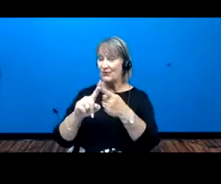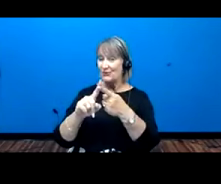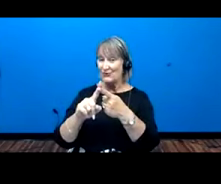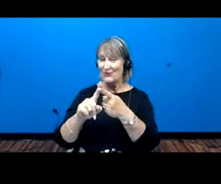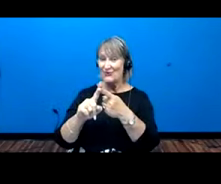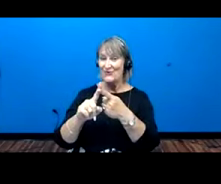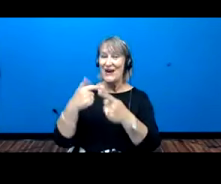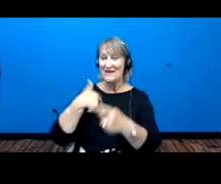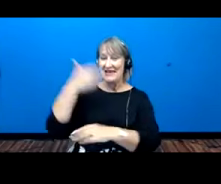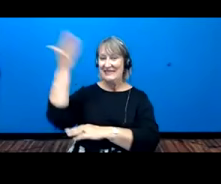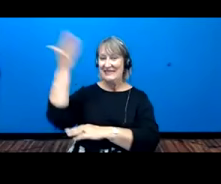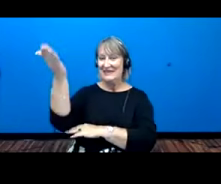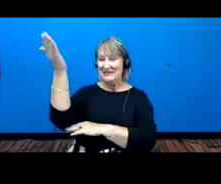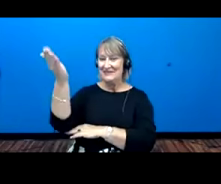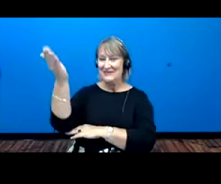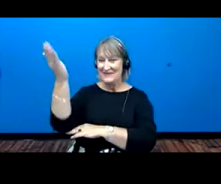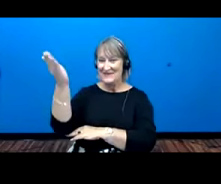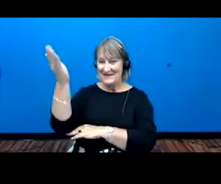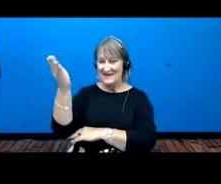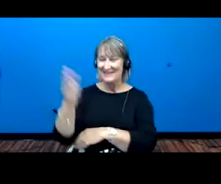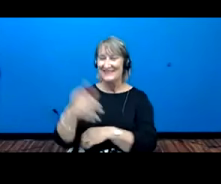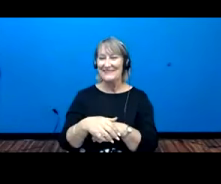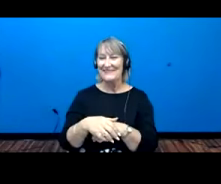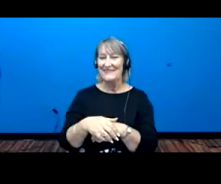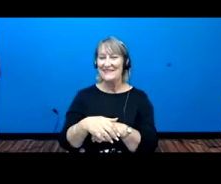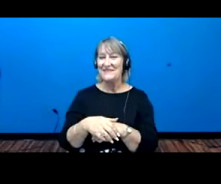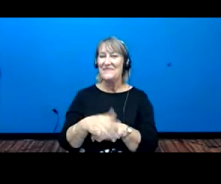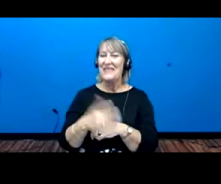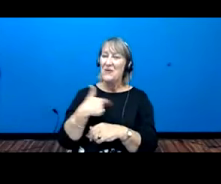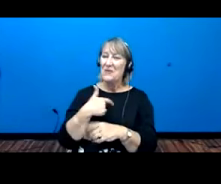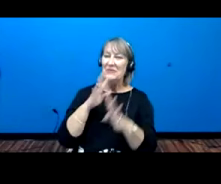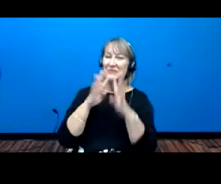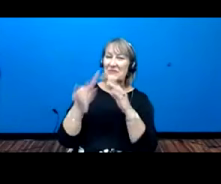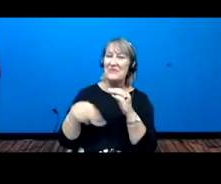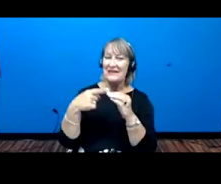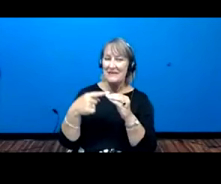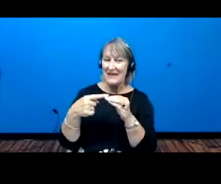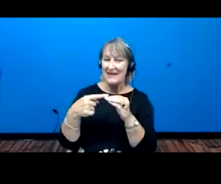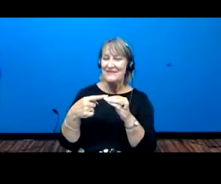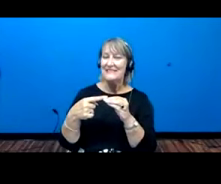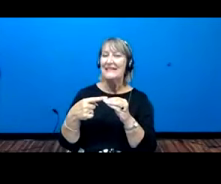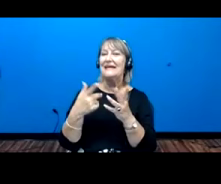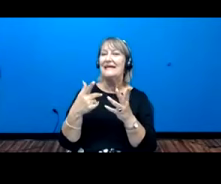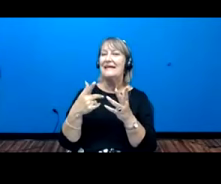was about what we are calling minimized tax complexity. They were talking a lot about plain language.